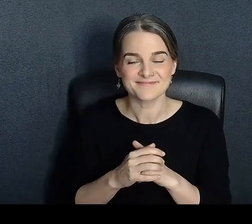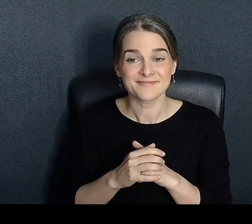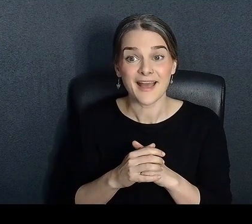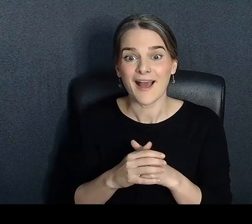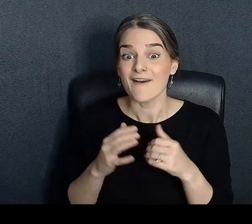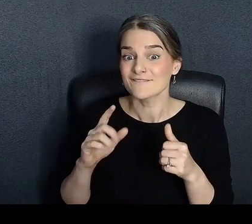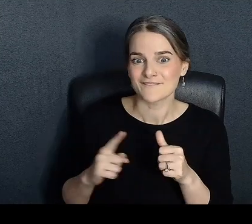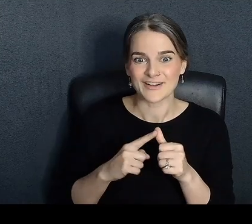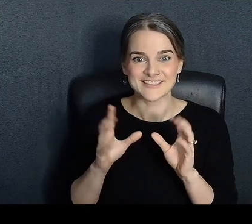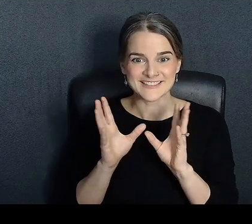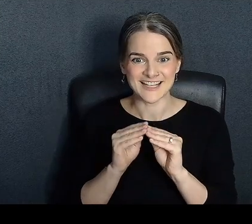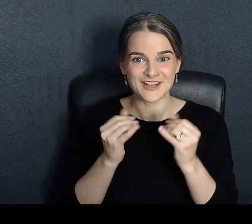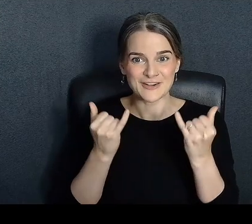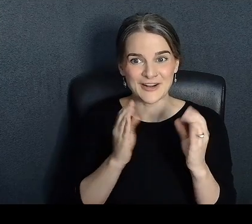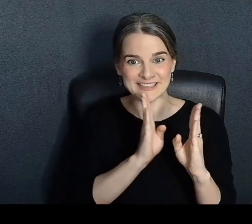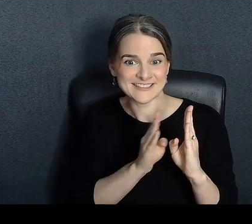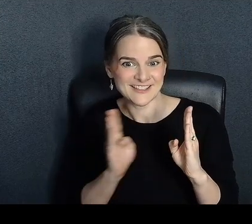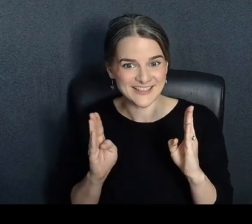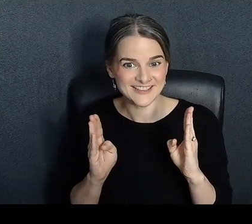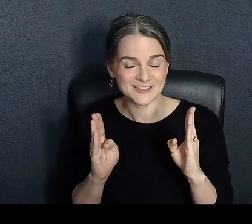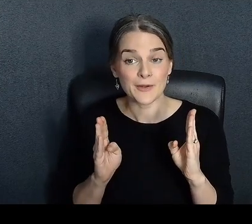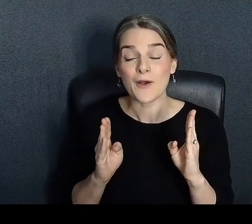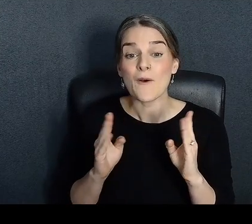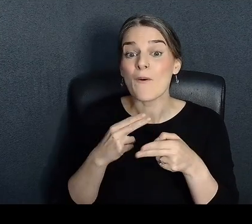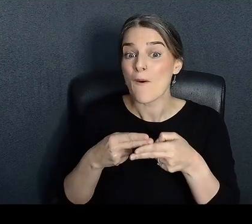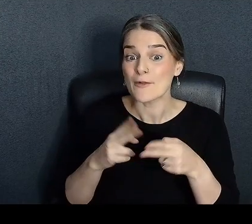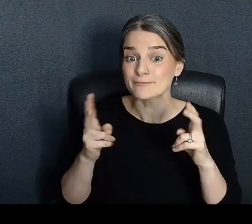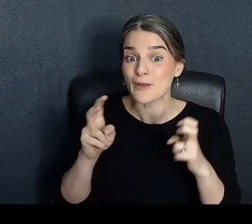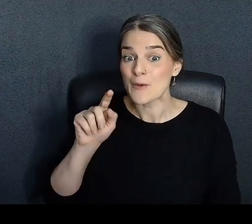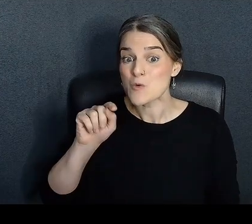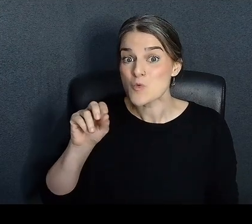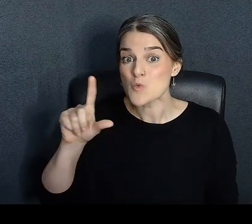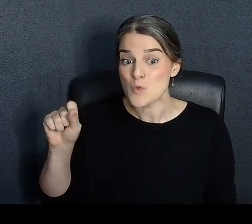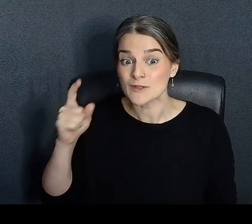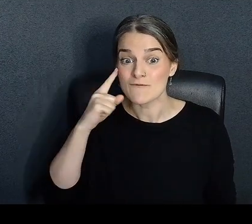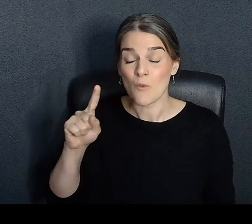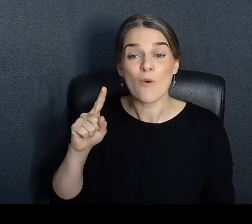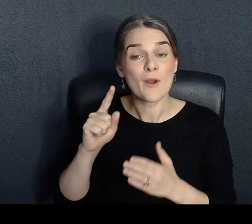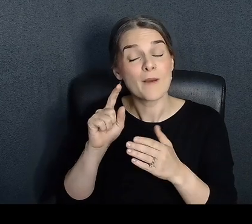is called Tools For Employment, Independence, and Socialization.